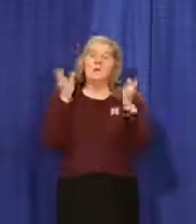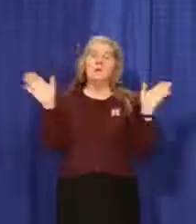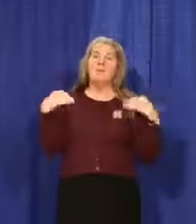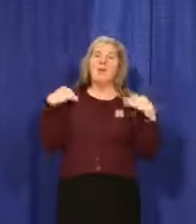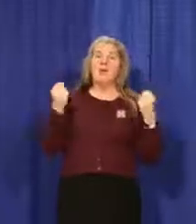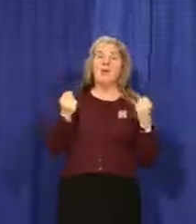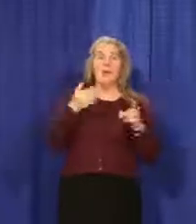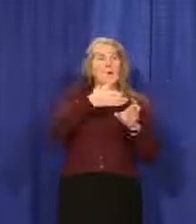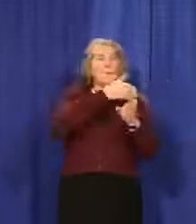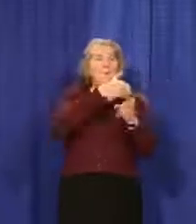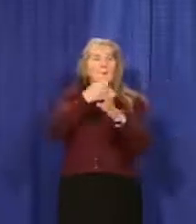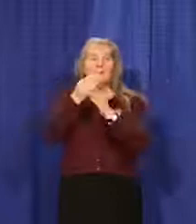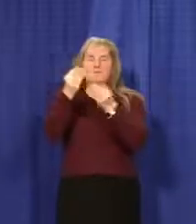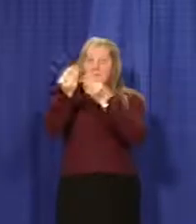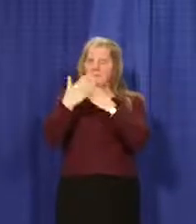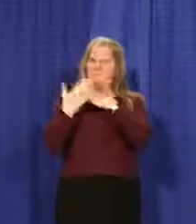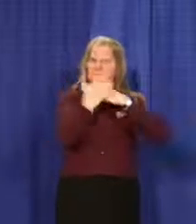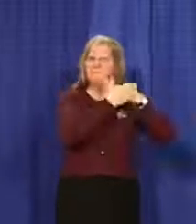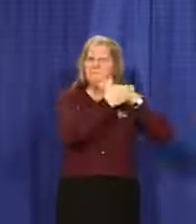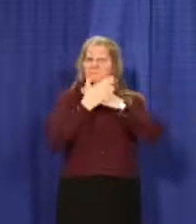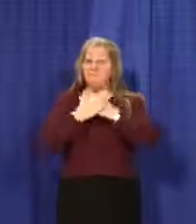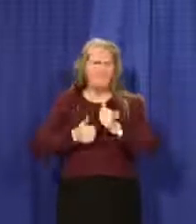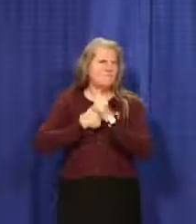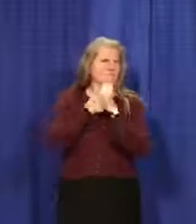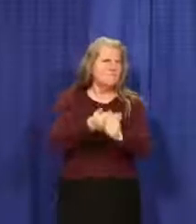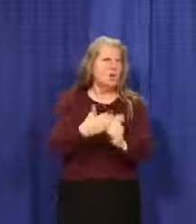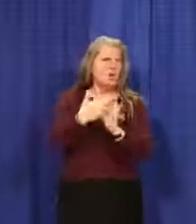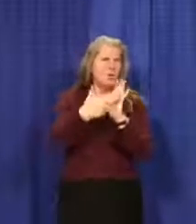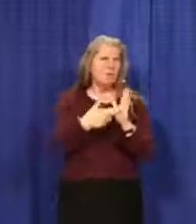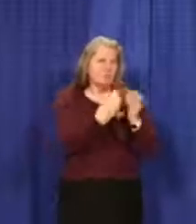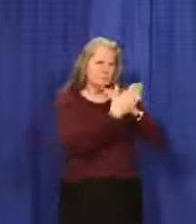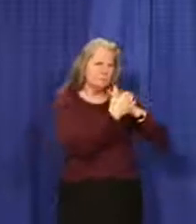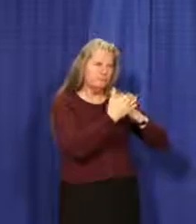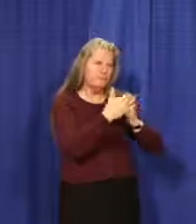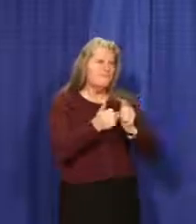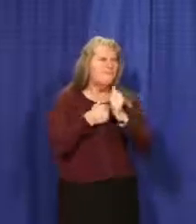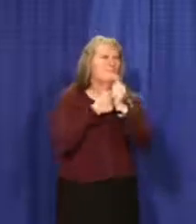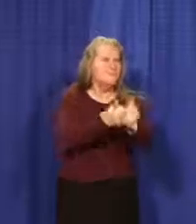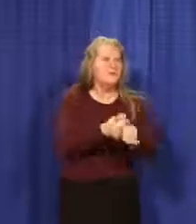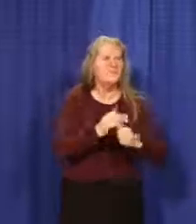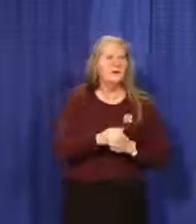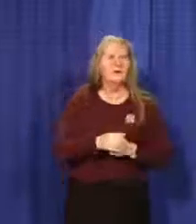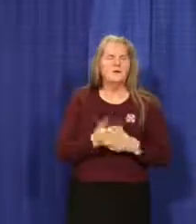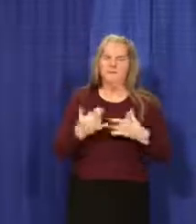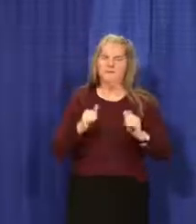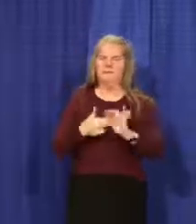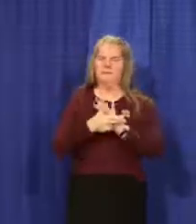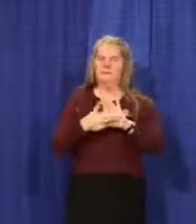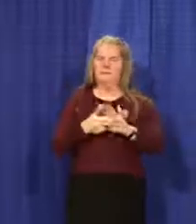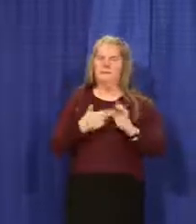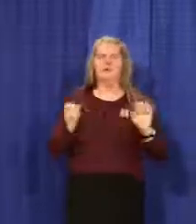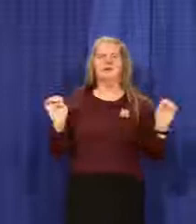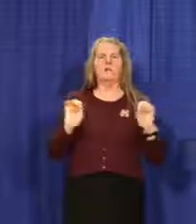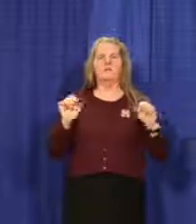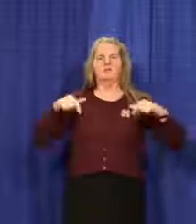our public health professionals to keep Yukoners safe. We remain in a state of emergency in response to the